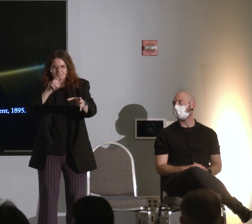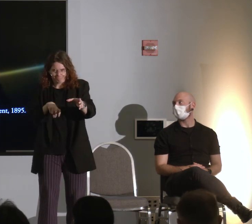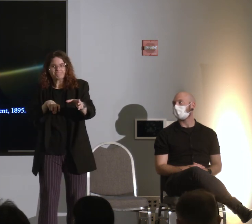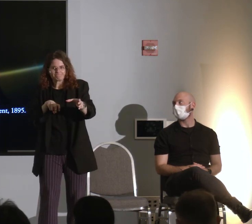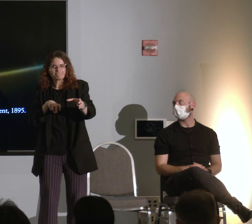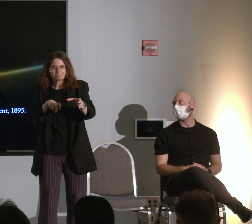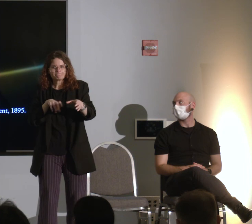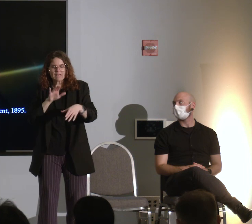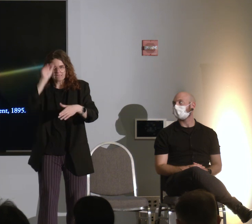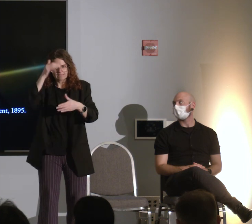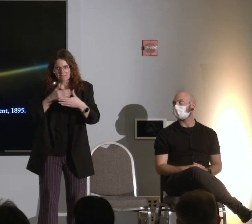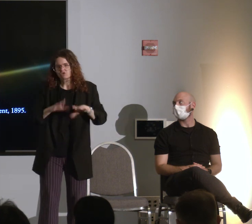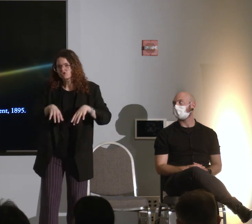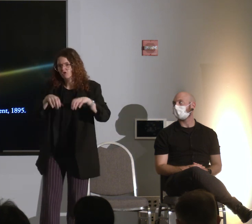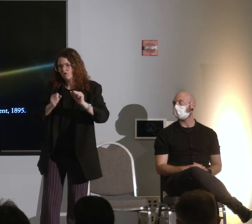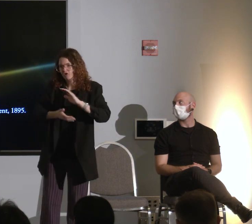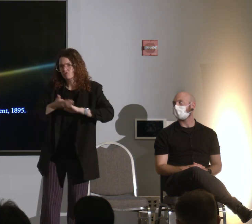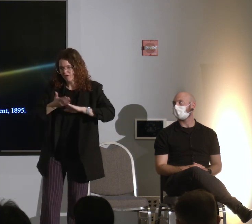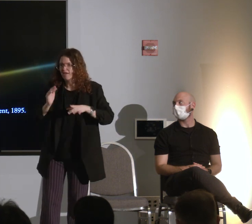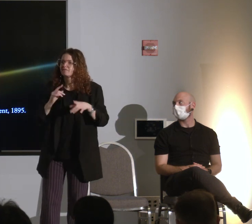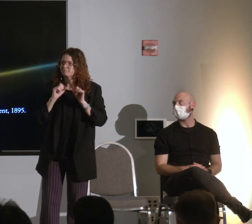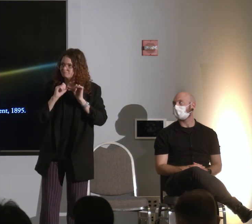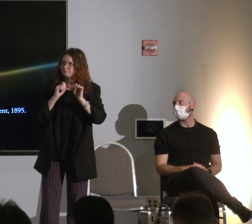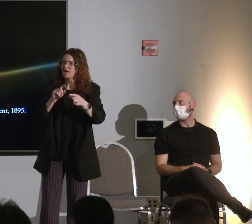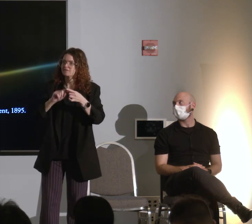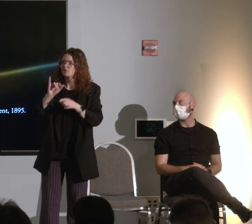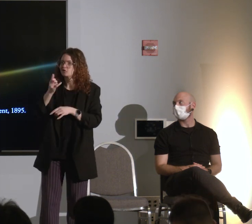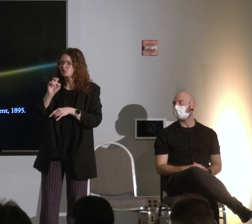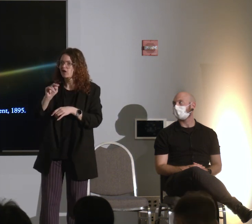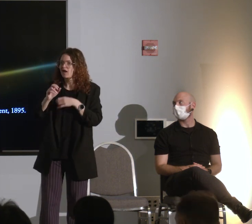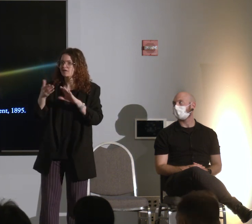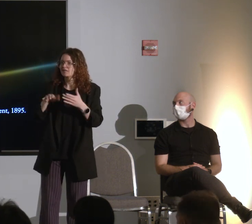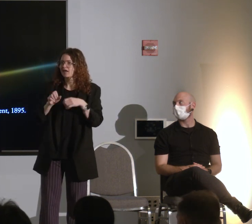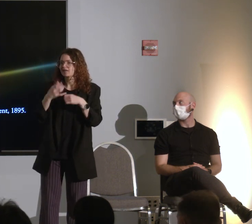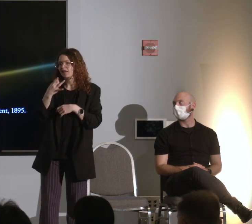Then his sons took over and ran the practice very successfully until John died in 1825 and Rick lived on.